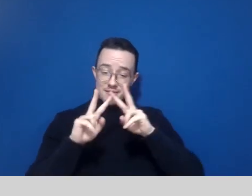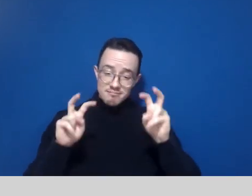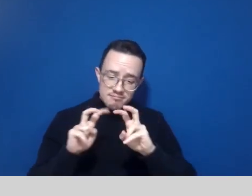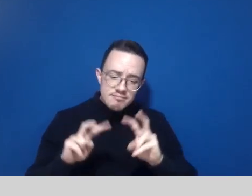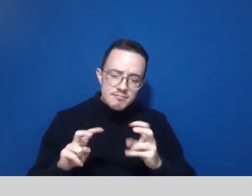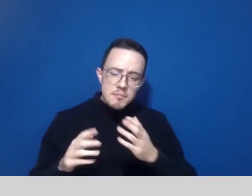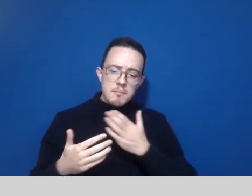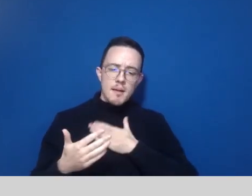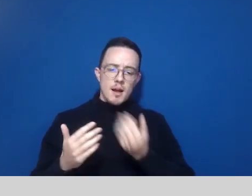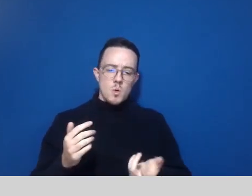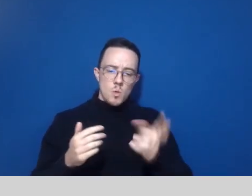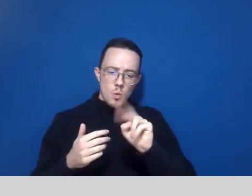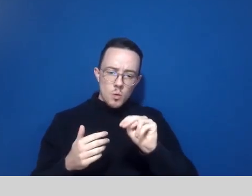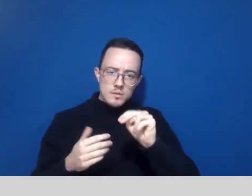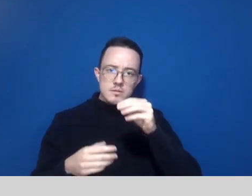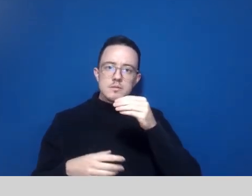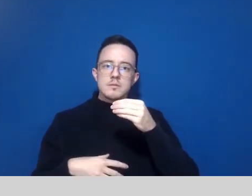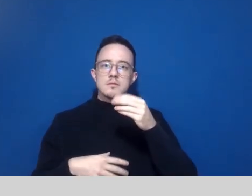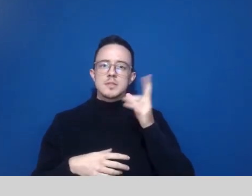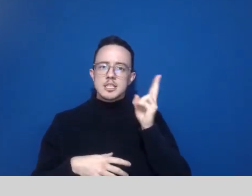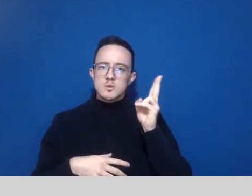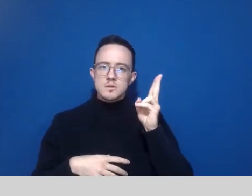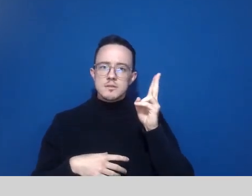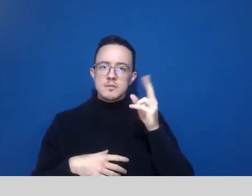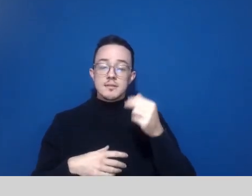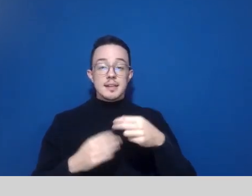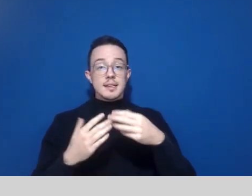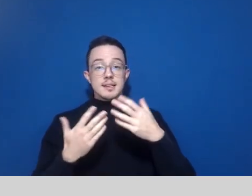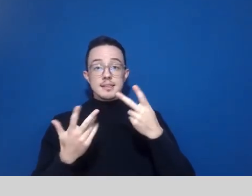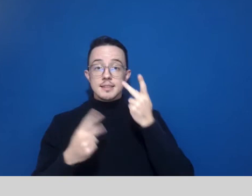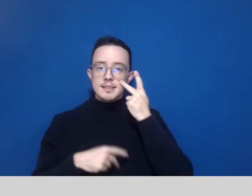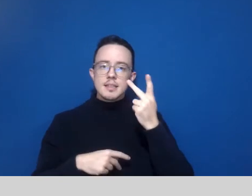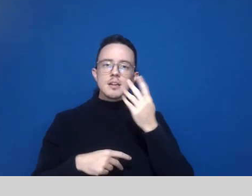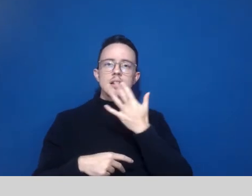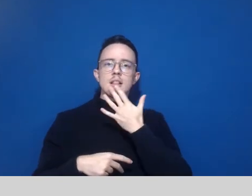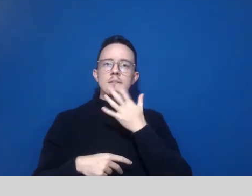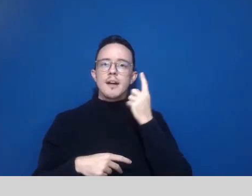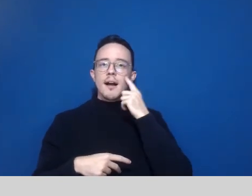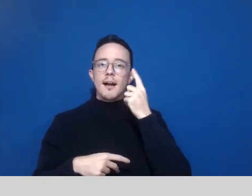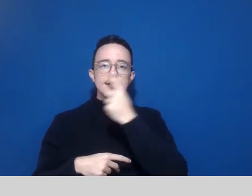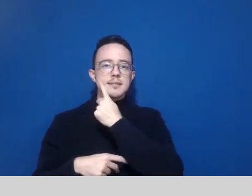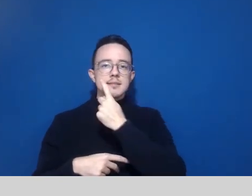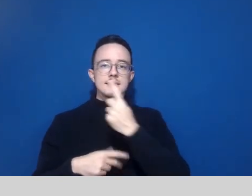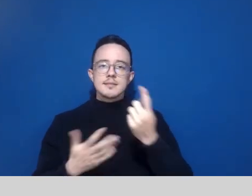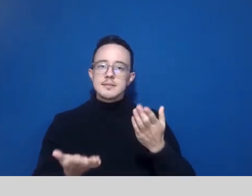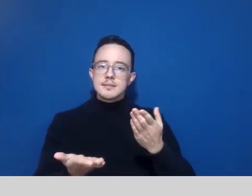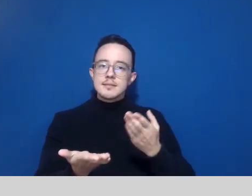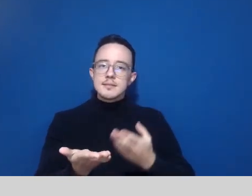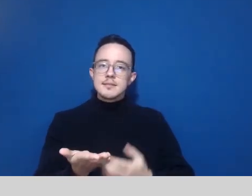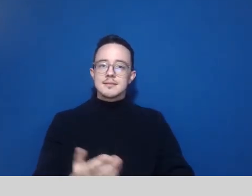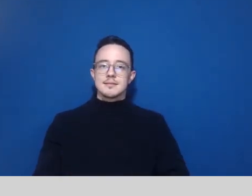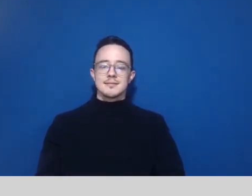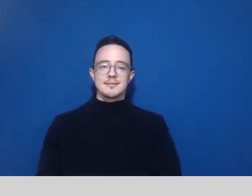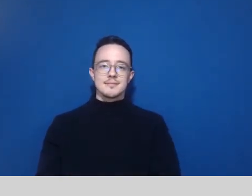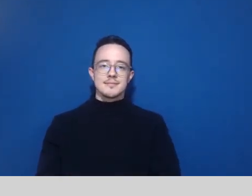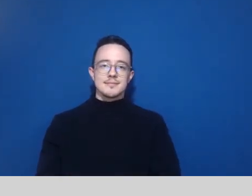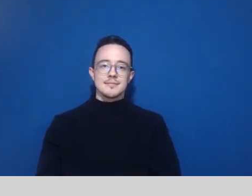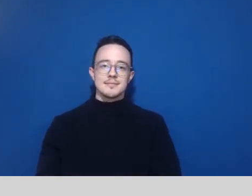to analyze my own genome. I have a query here that tells me what color my eyes are based on running this query against my genome.